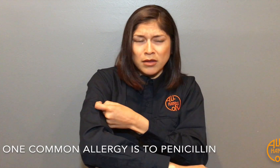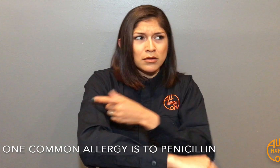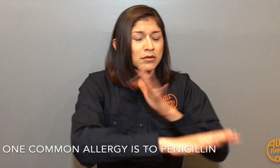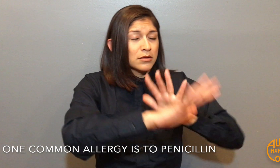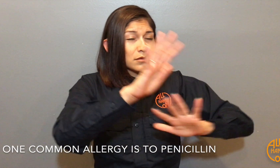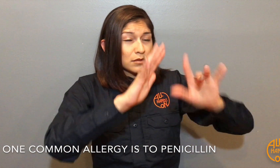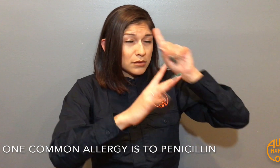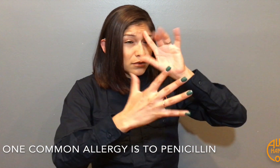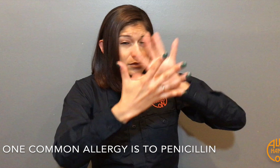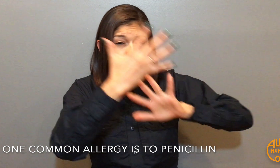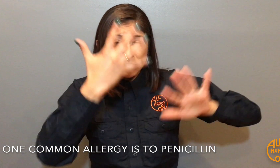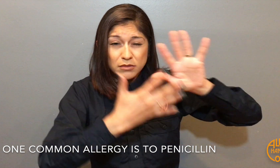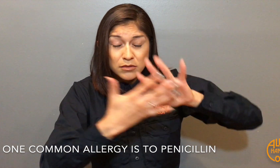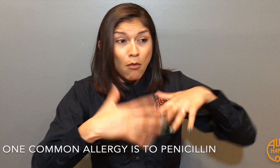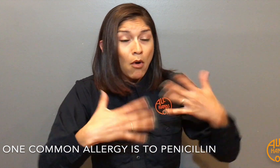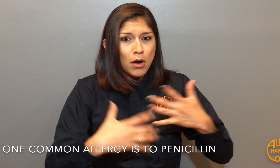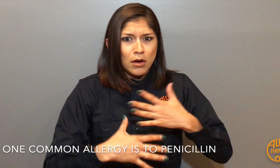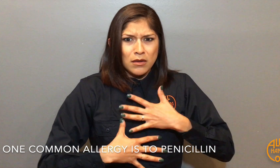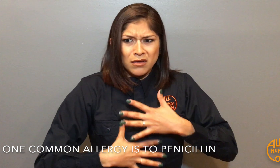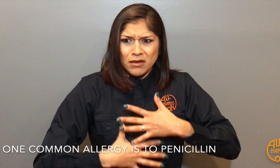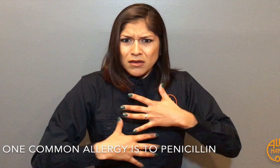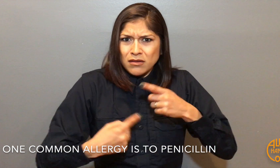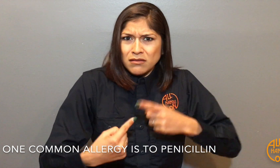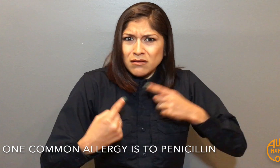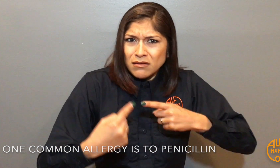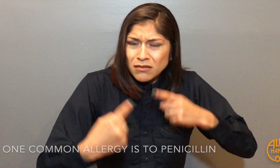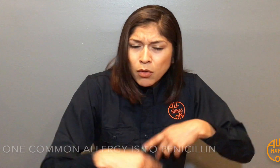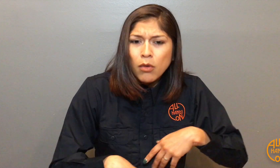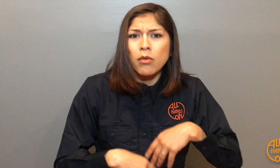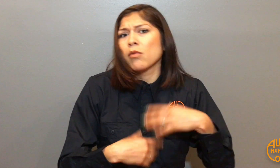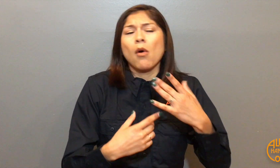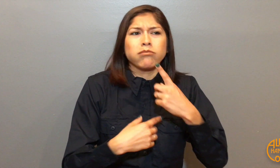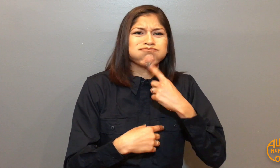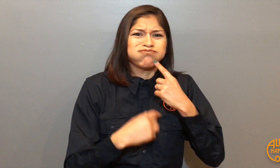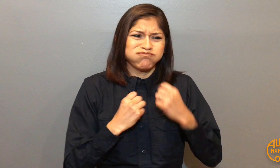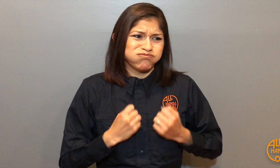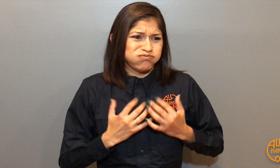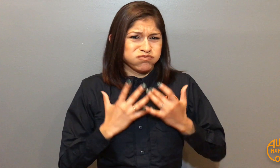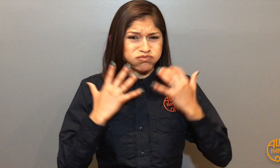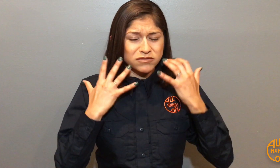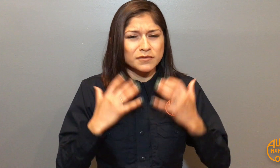you've had an injection a common allergy is to penicillin, that again can create